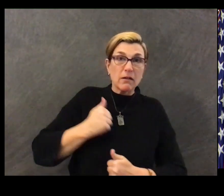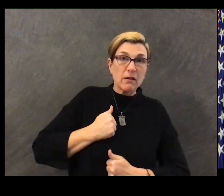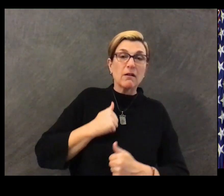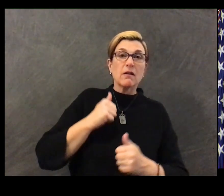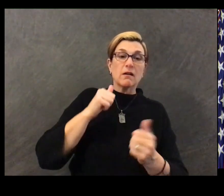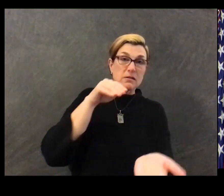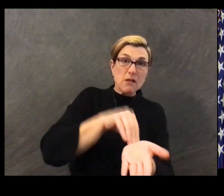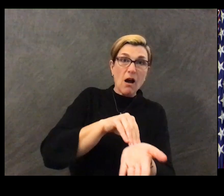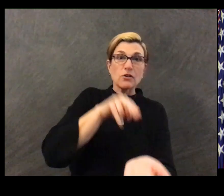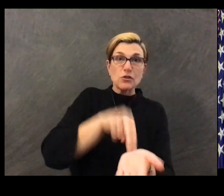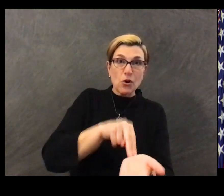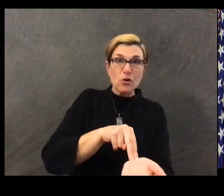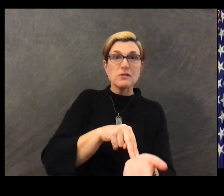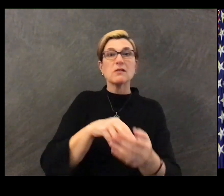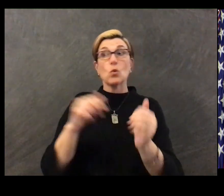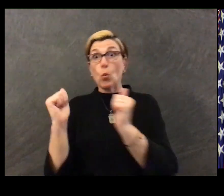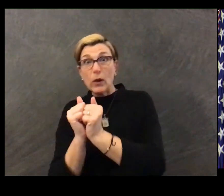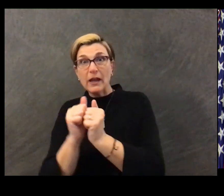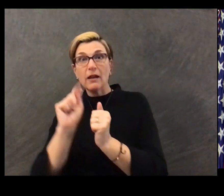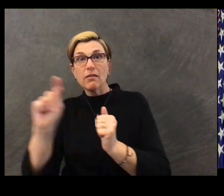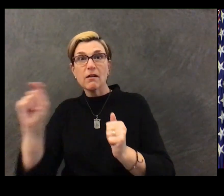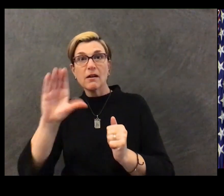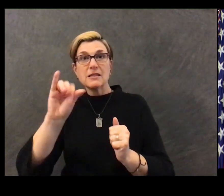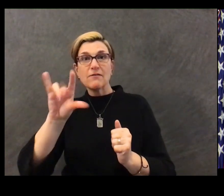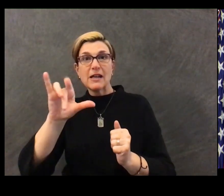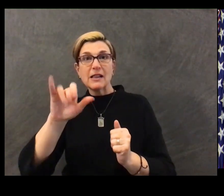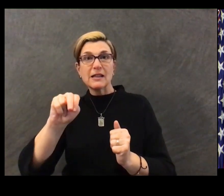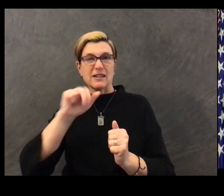you know you see them all over I spoke when I spoke with Governor Cuomo and